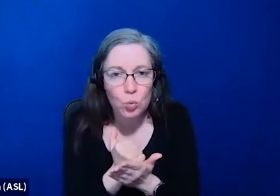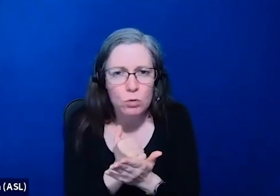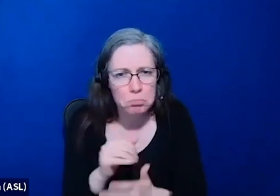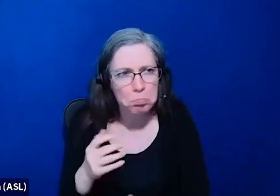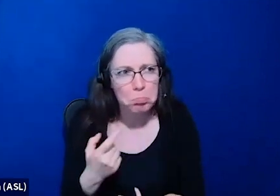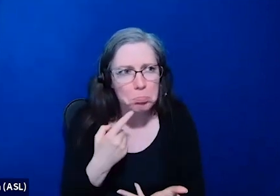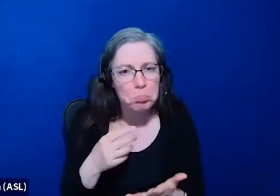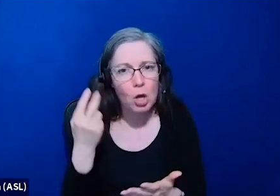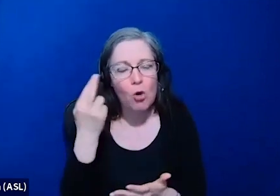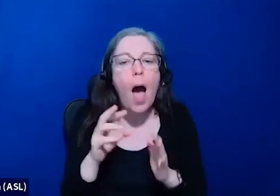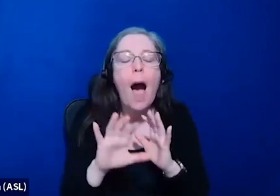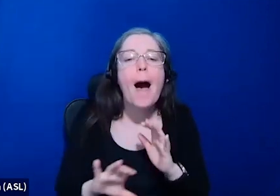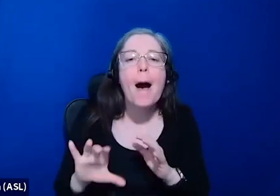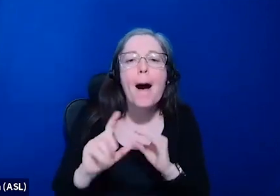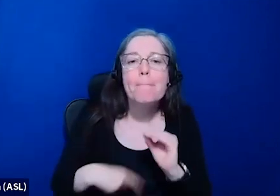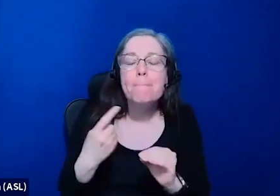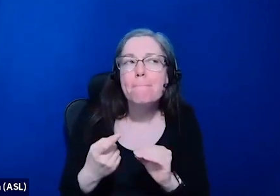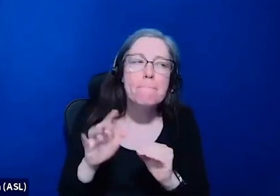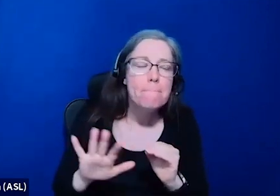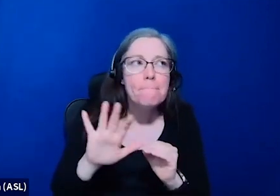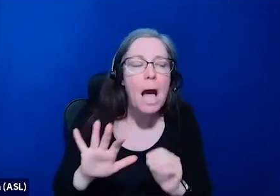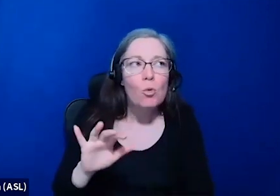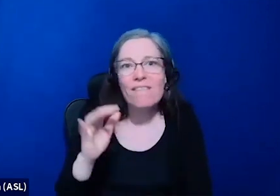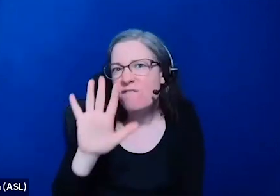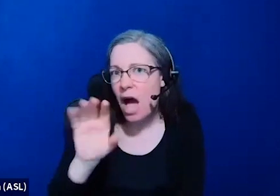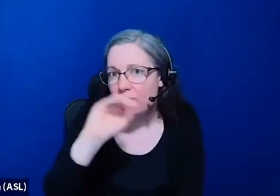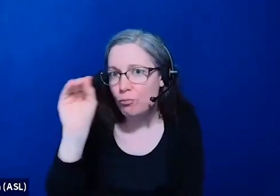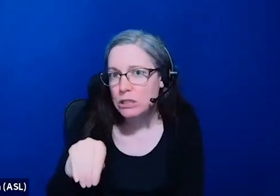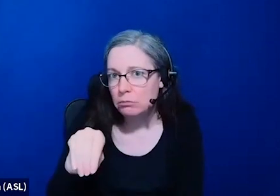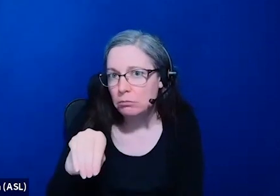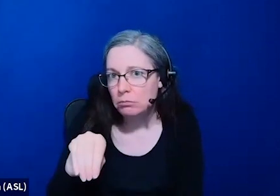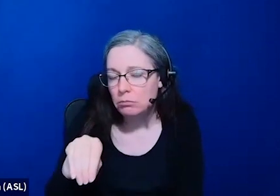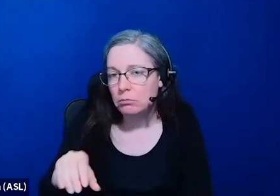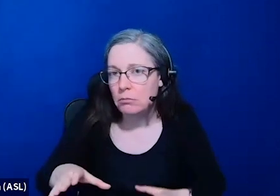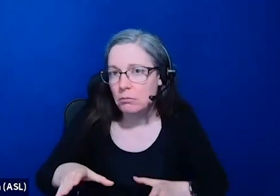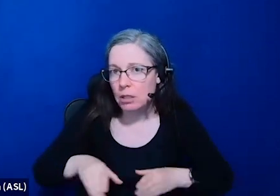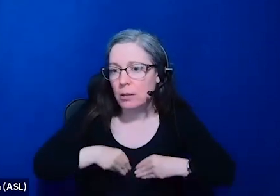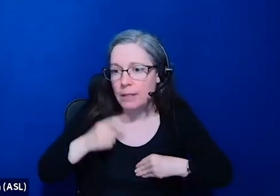to the first round of in-person selection. I want to call your attention